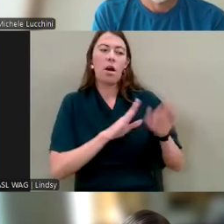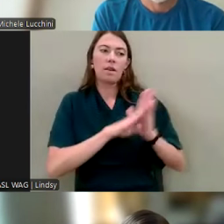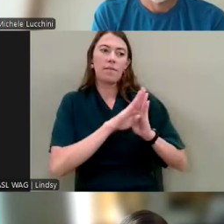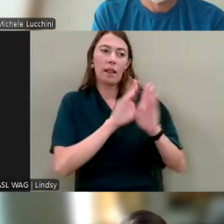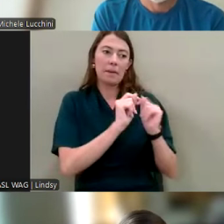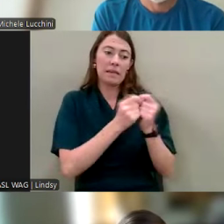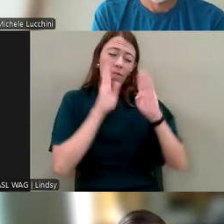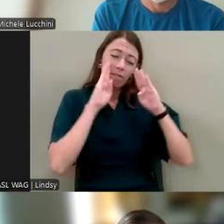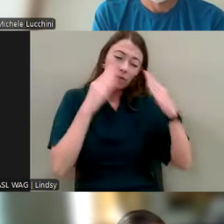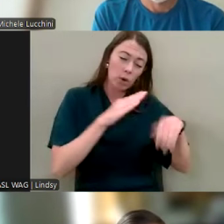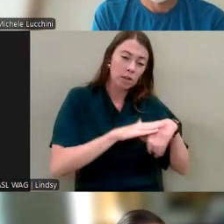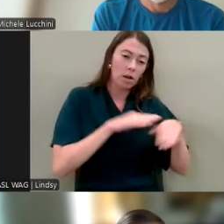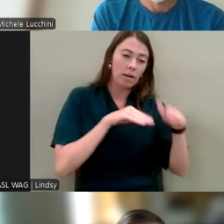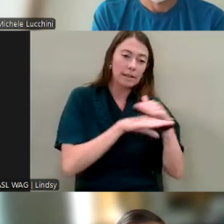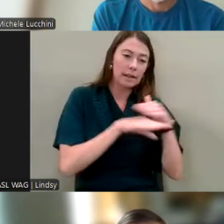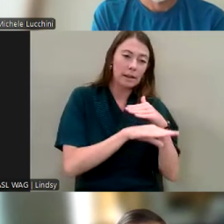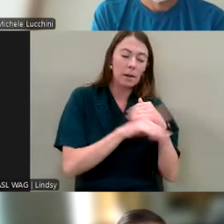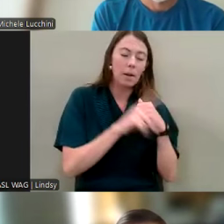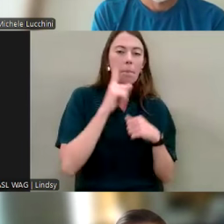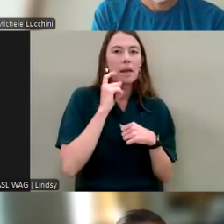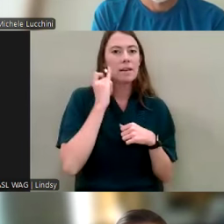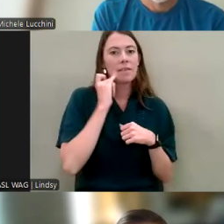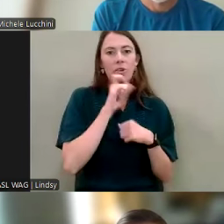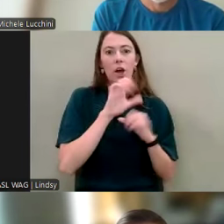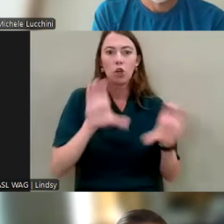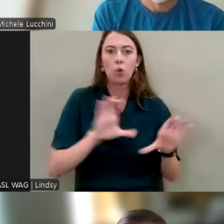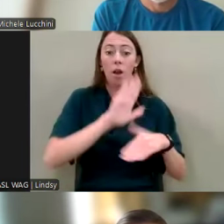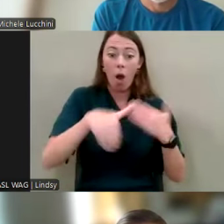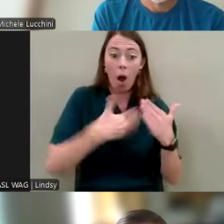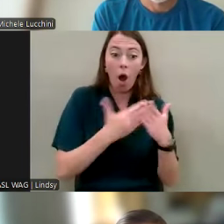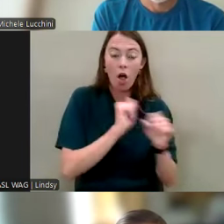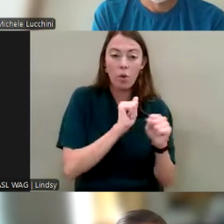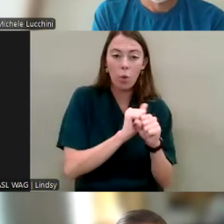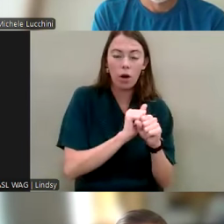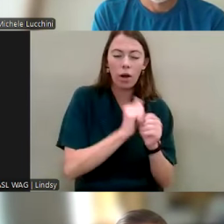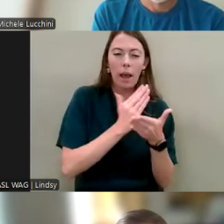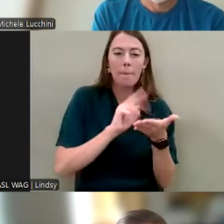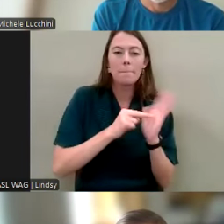if they are not doing all that work, somebody else can go and create accessibility issues.